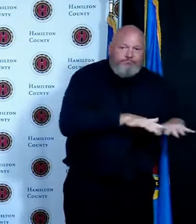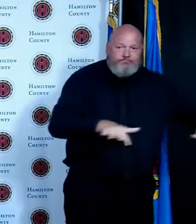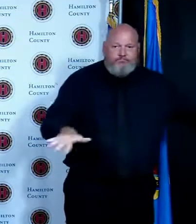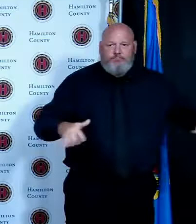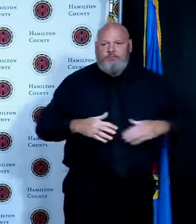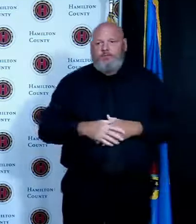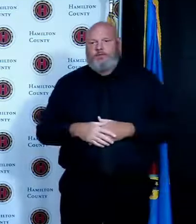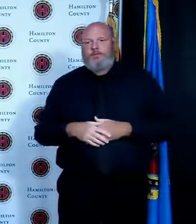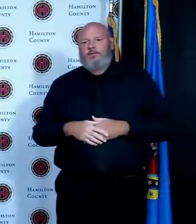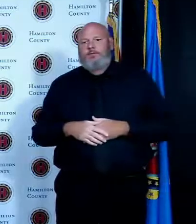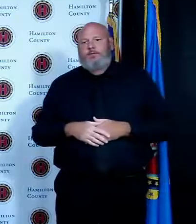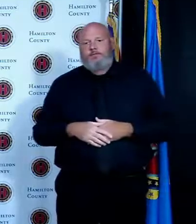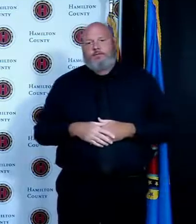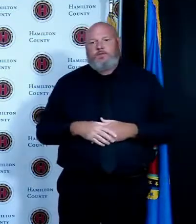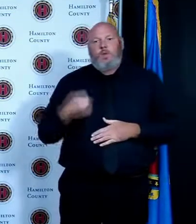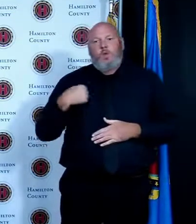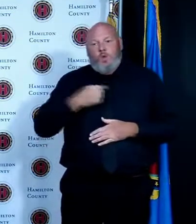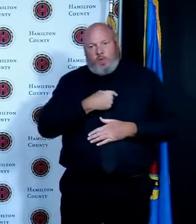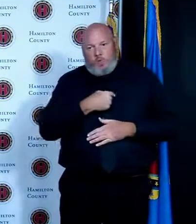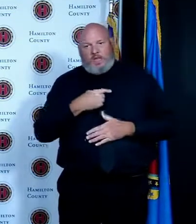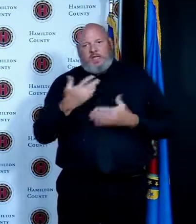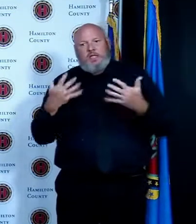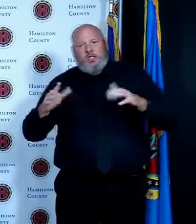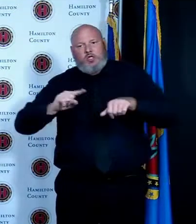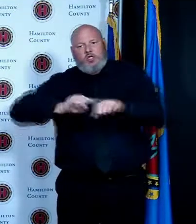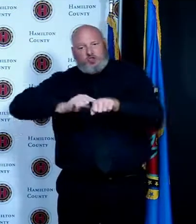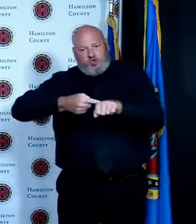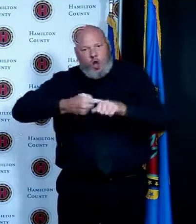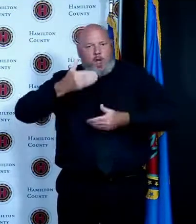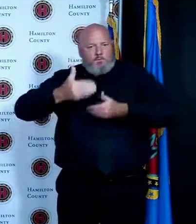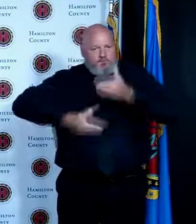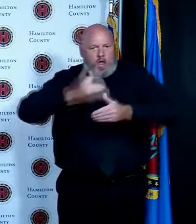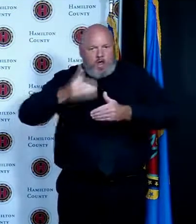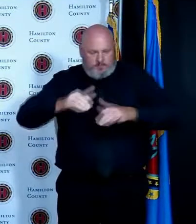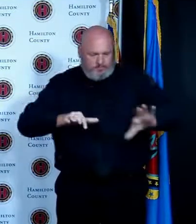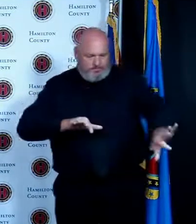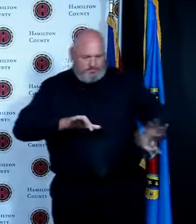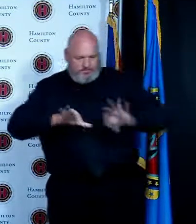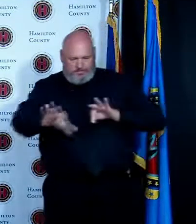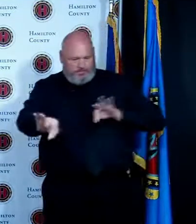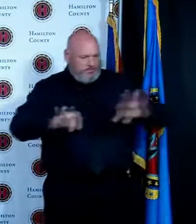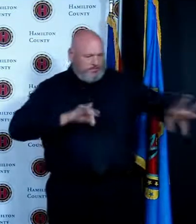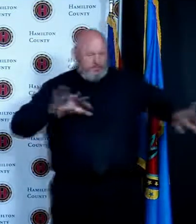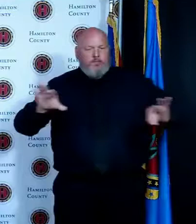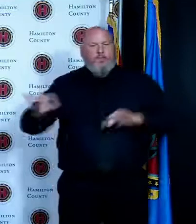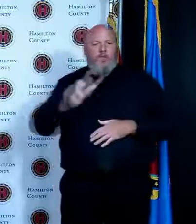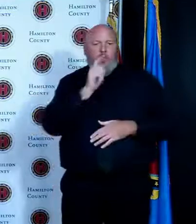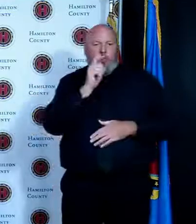month afterwards we're going to evaluate understand lessons learned and potentially do another round